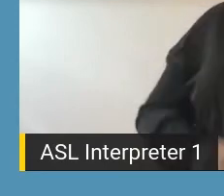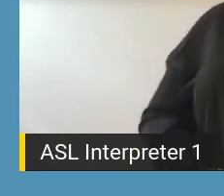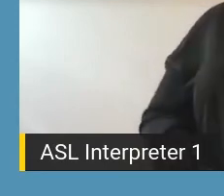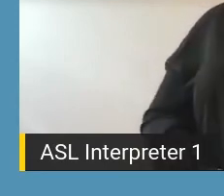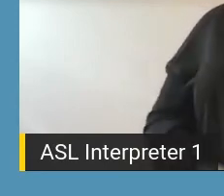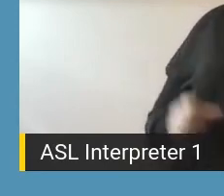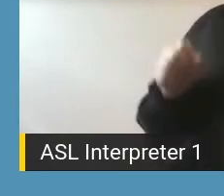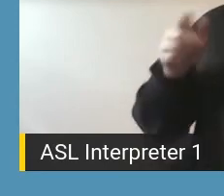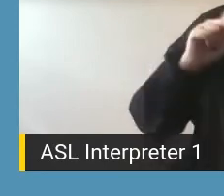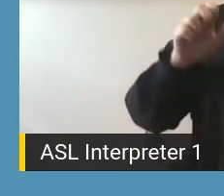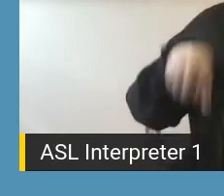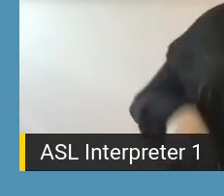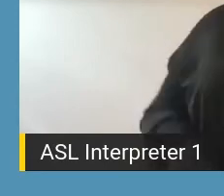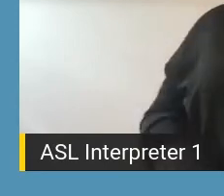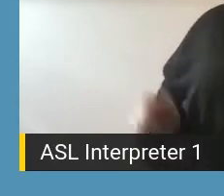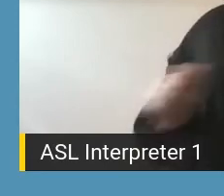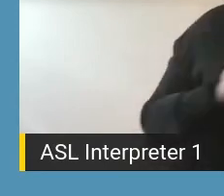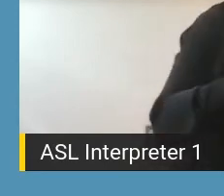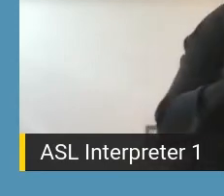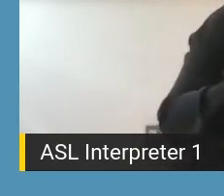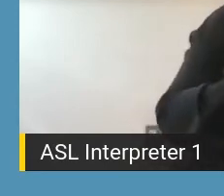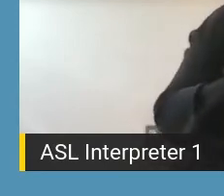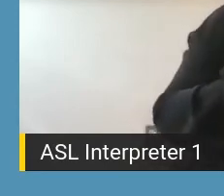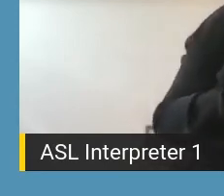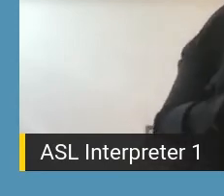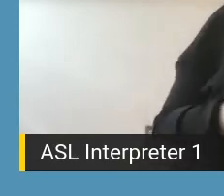transcript. Make it obvious. You're going to draw people in, it's going to help you